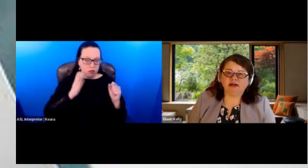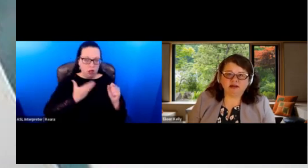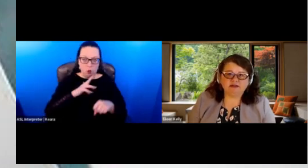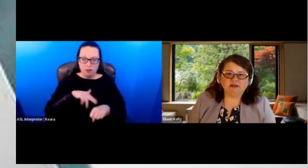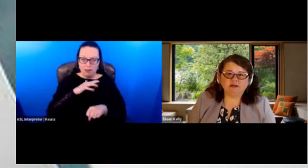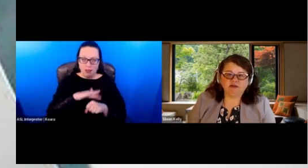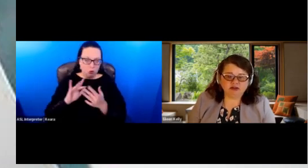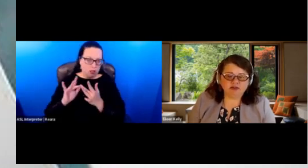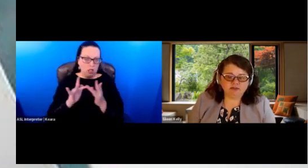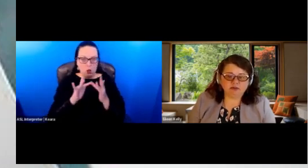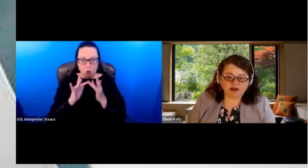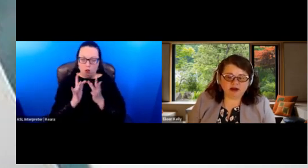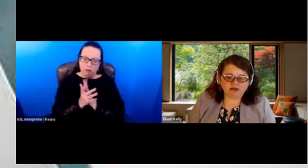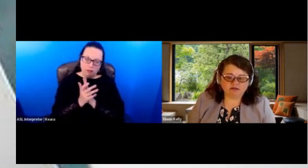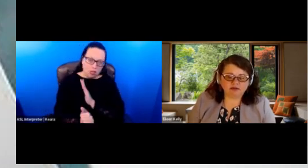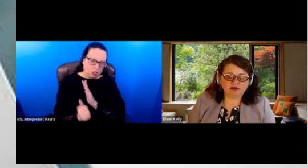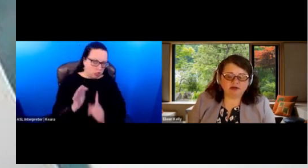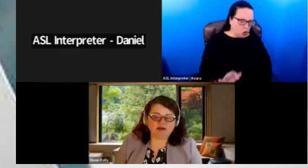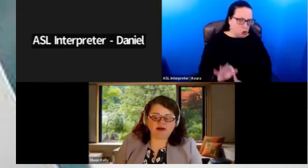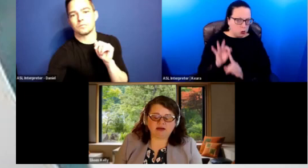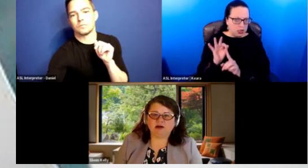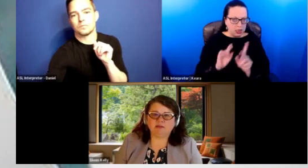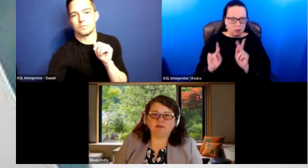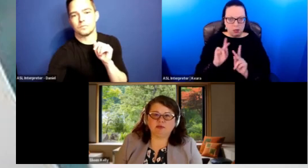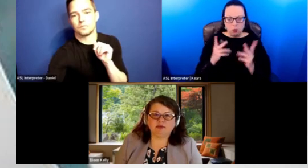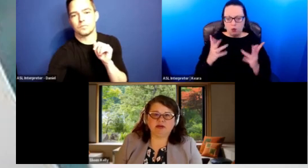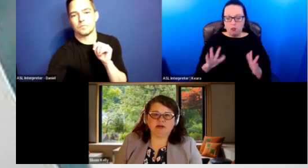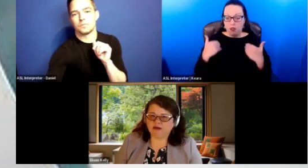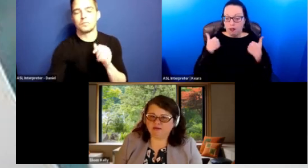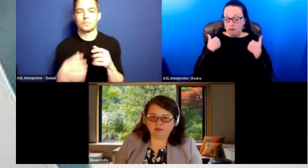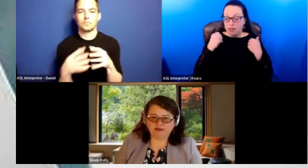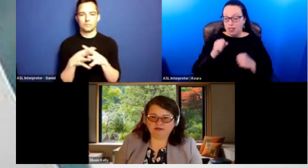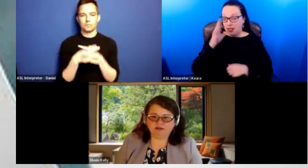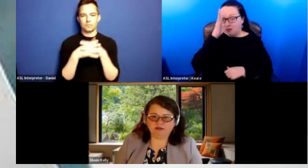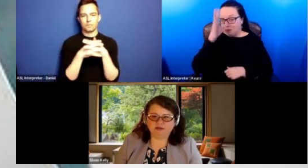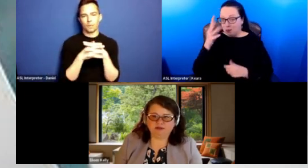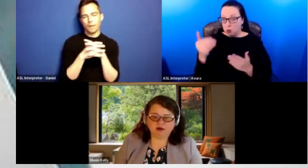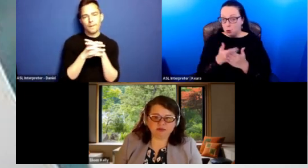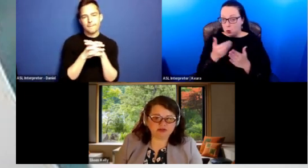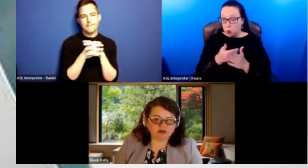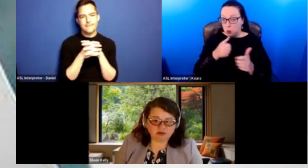talented, unique people we have that can come up with innovative ways to help you solve your